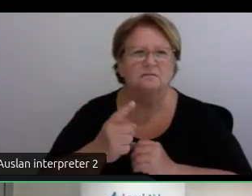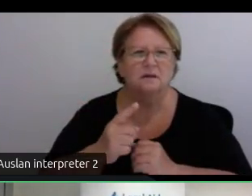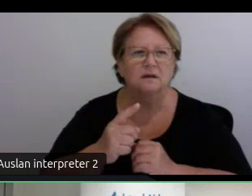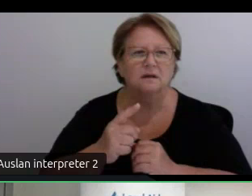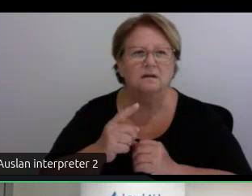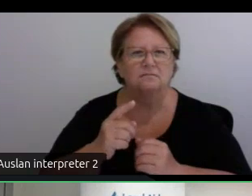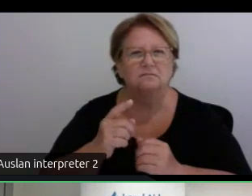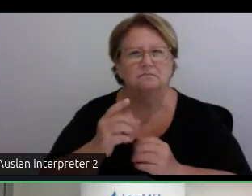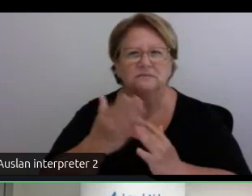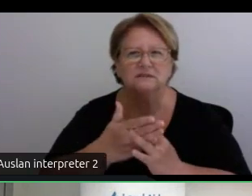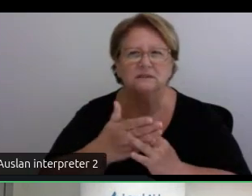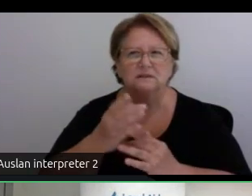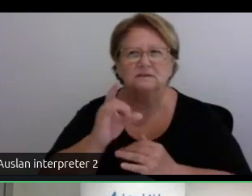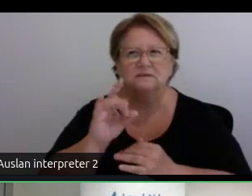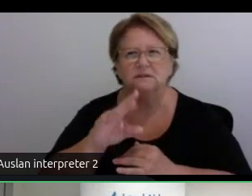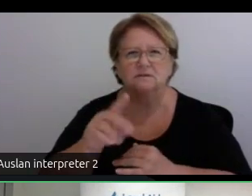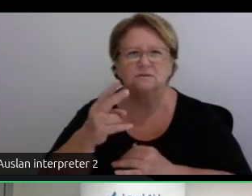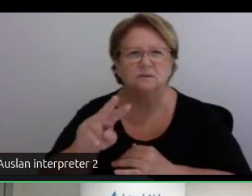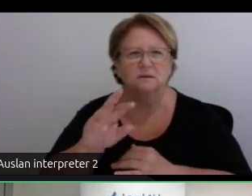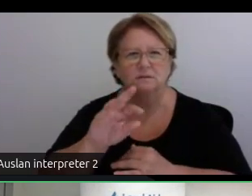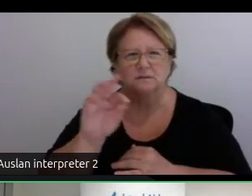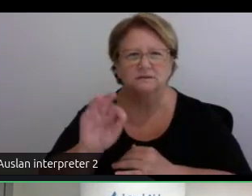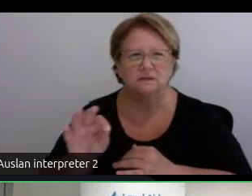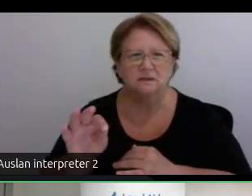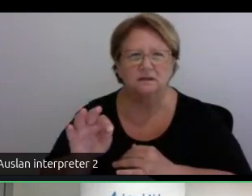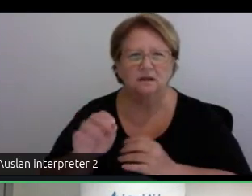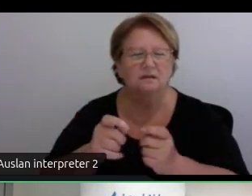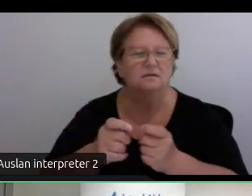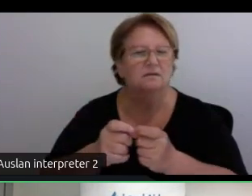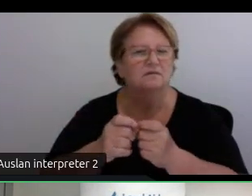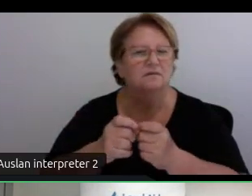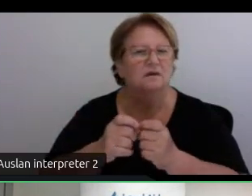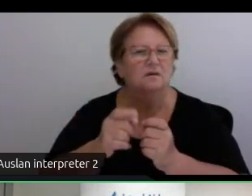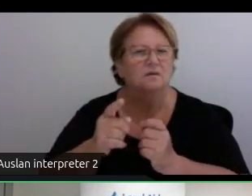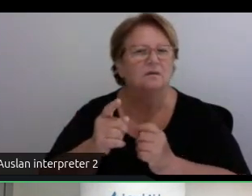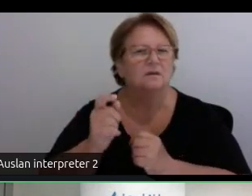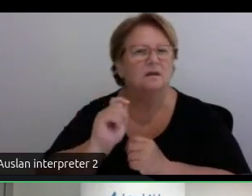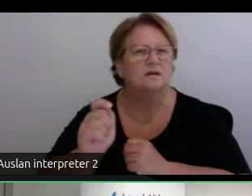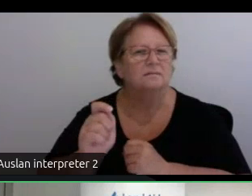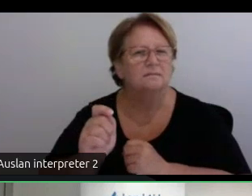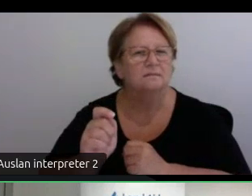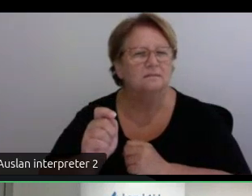but usually, you know, between 10 and 20% of of the value of the claim or, you know,